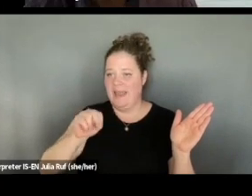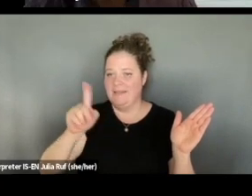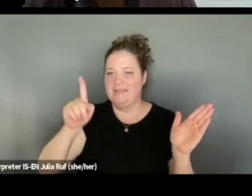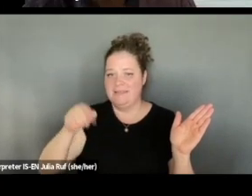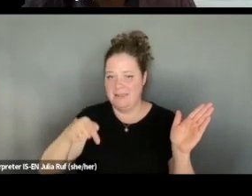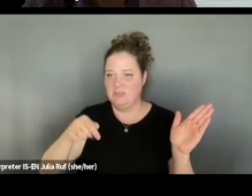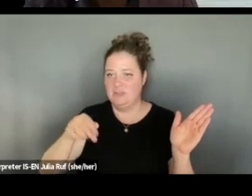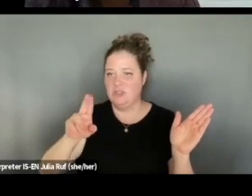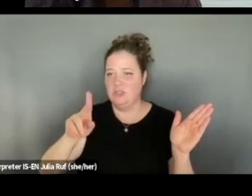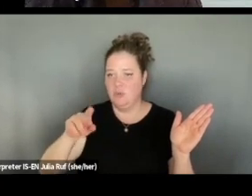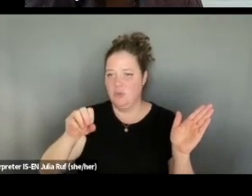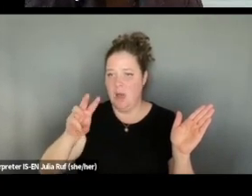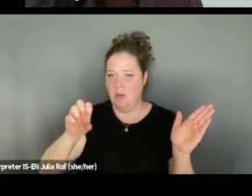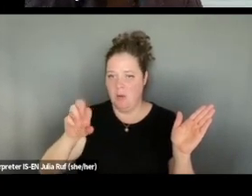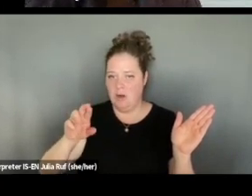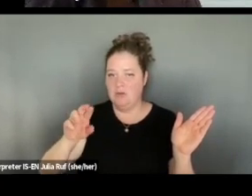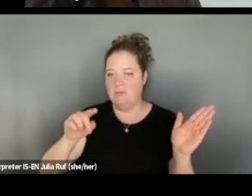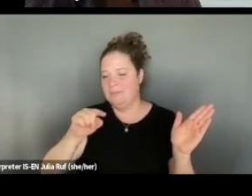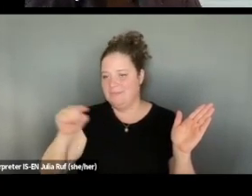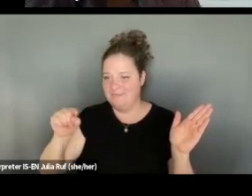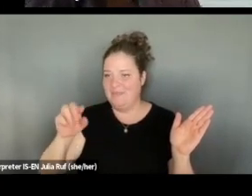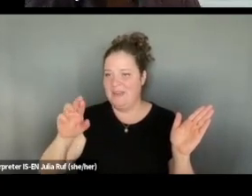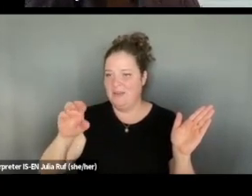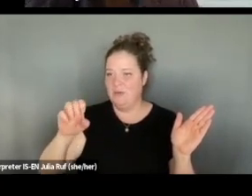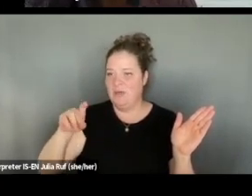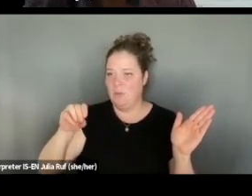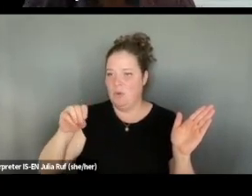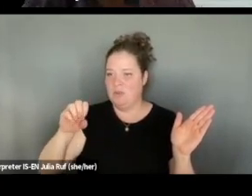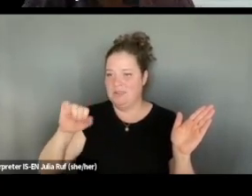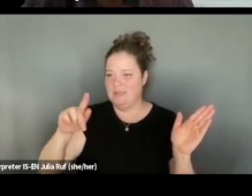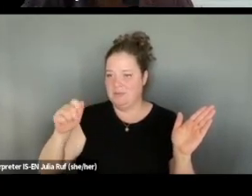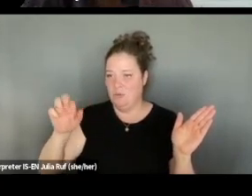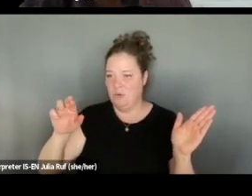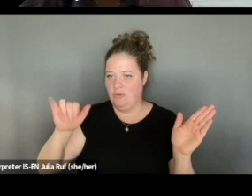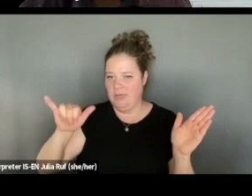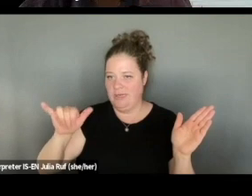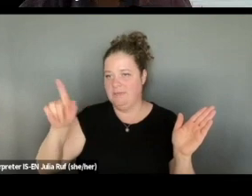upower-repository, so very similar to